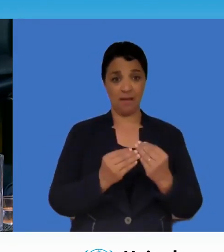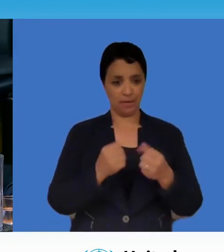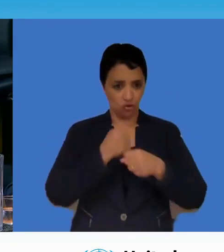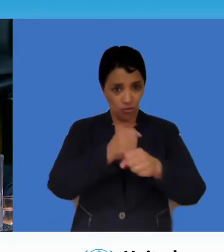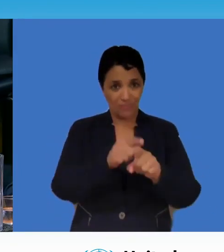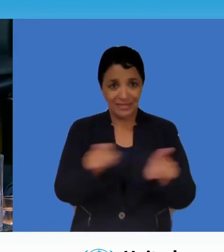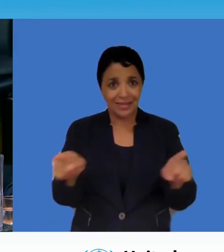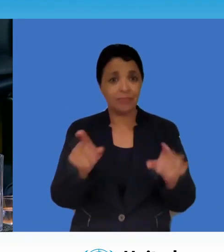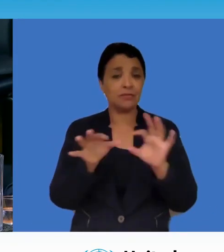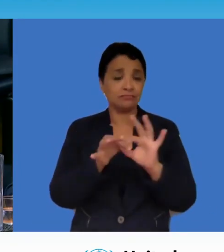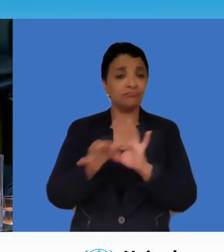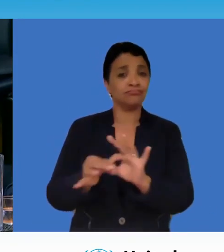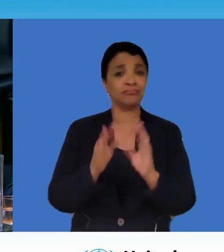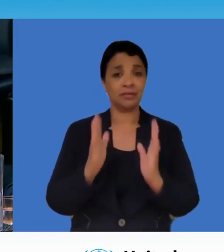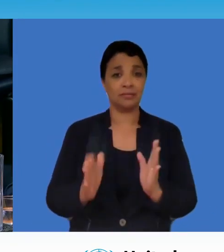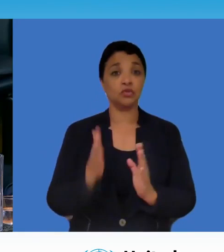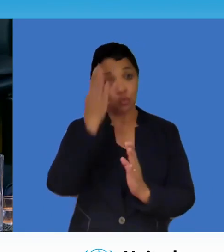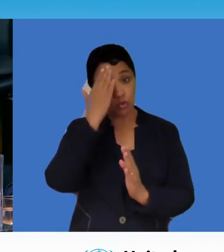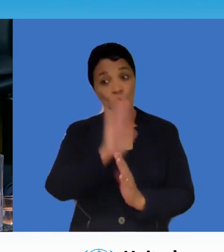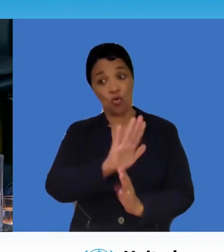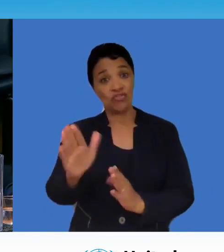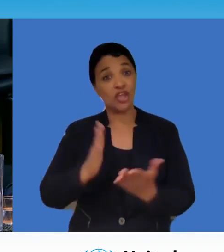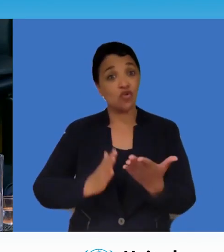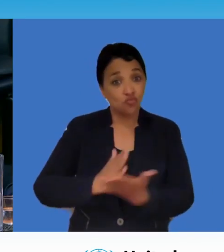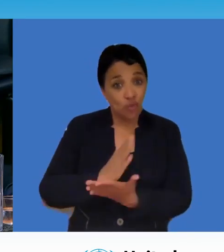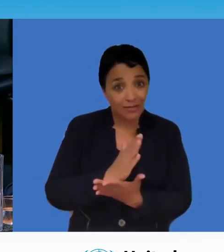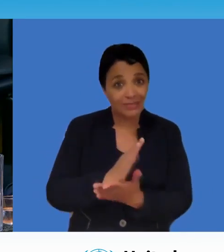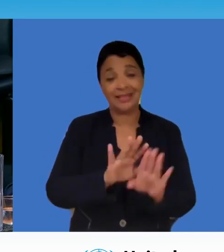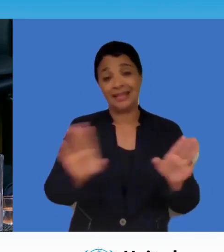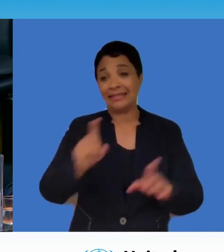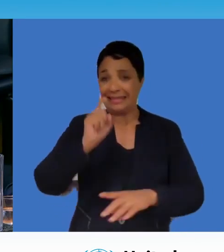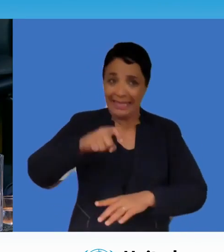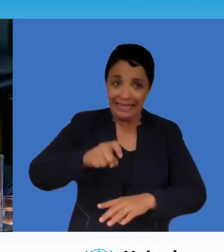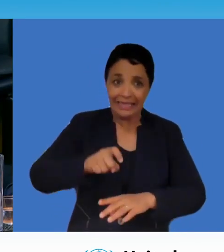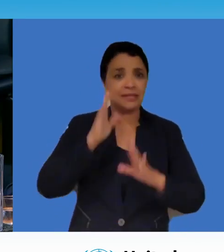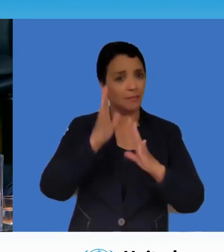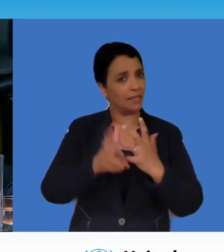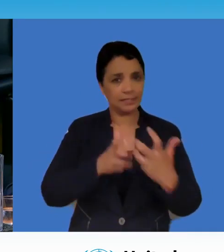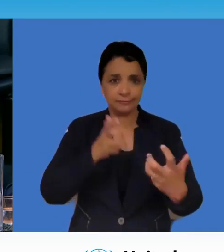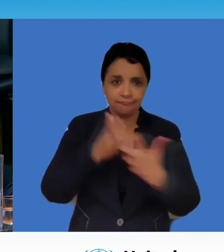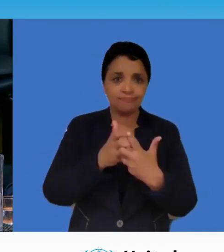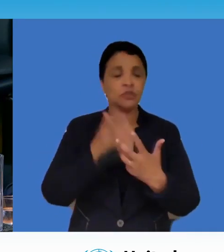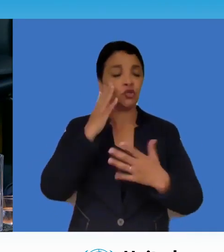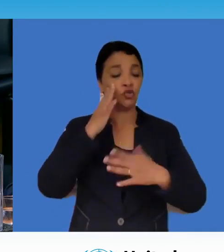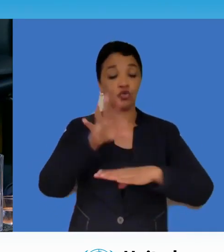that represent them and make sure that their rights and needs are addressed in whatever